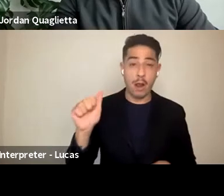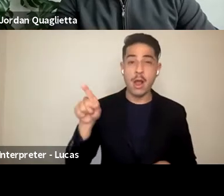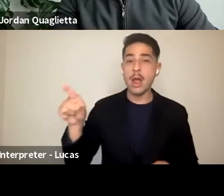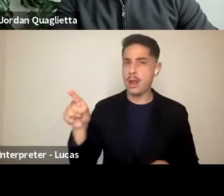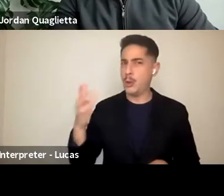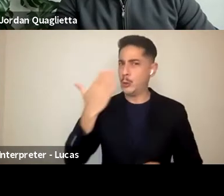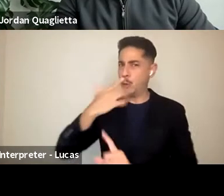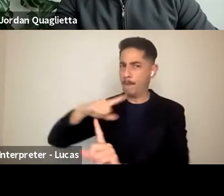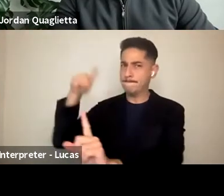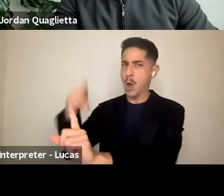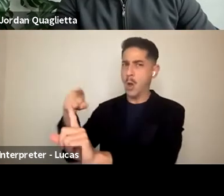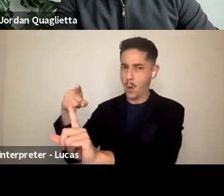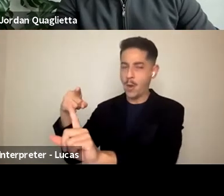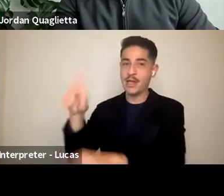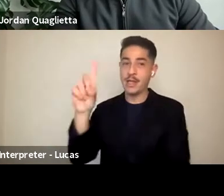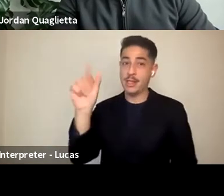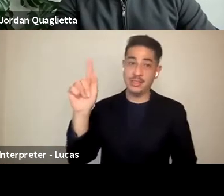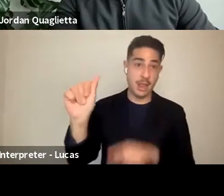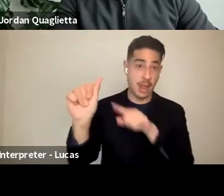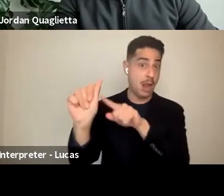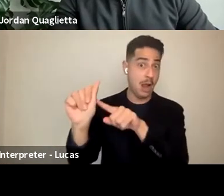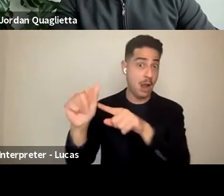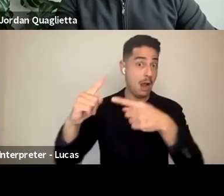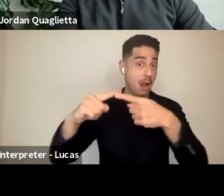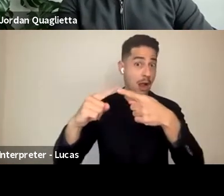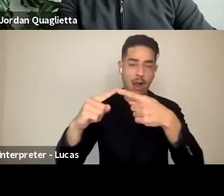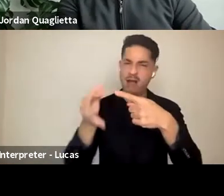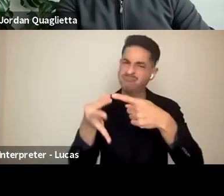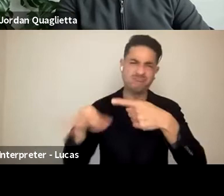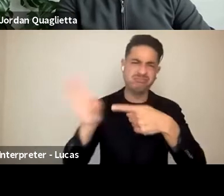right up front. Data being one of them data is critical. I come from a data background.